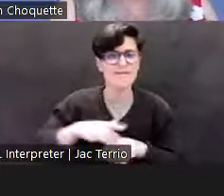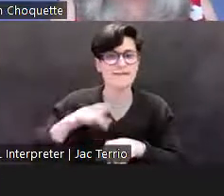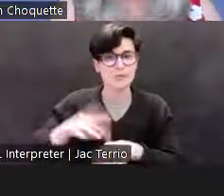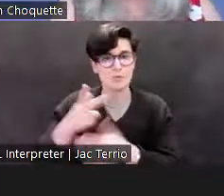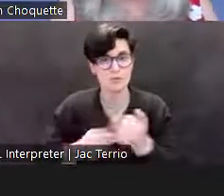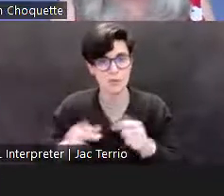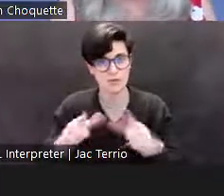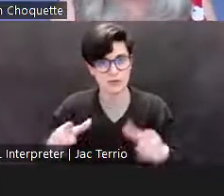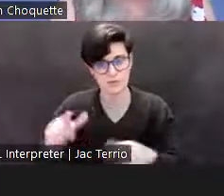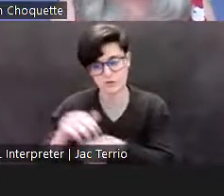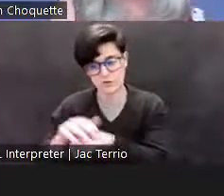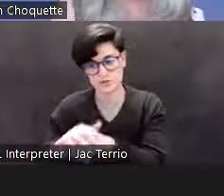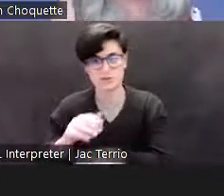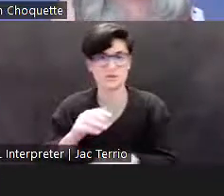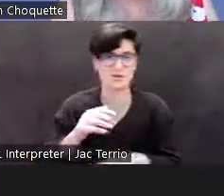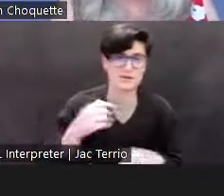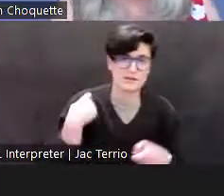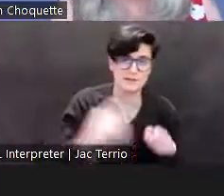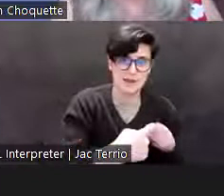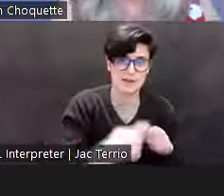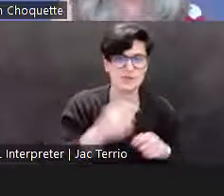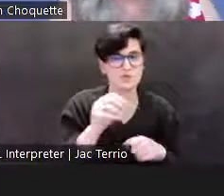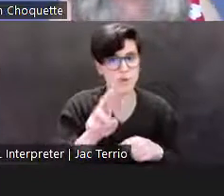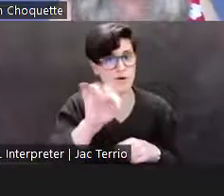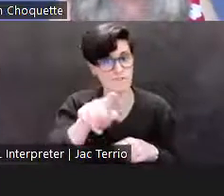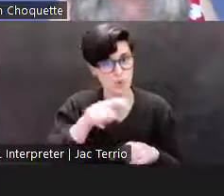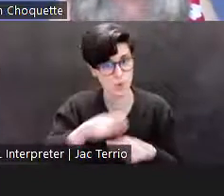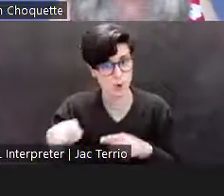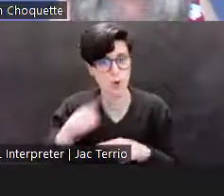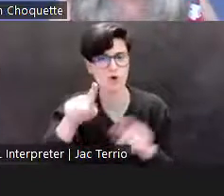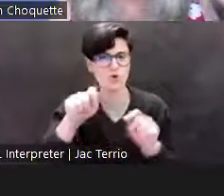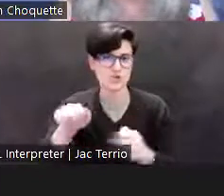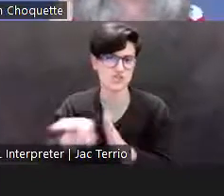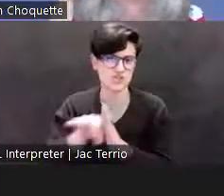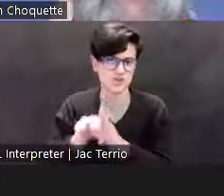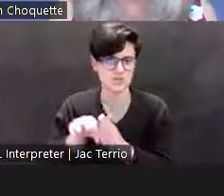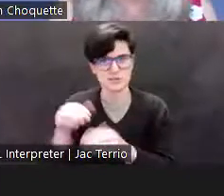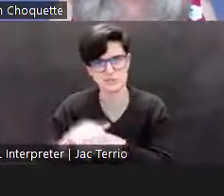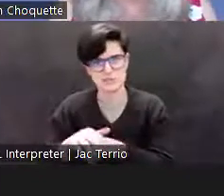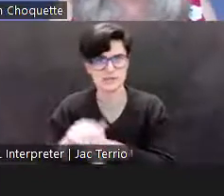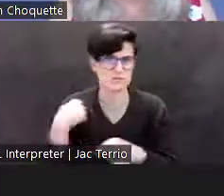can choose your language. When you start your application or you call on the phone.